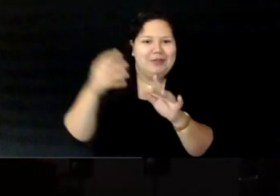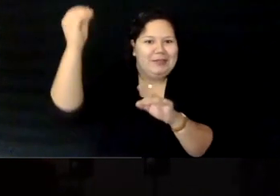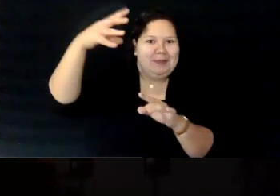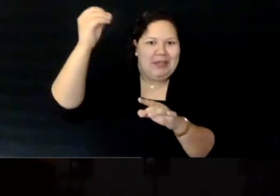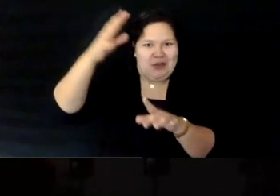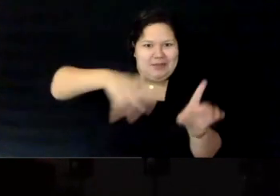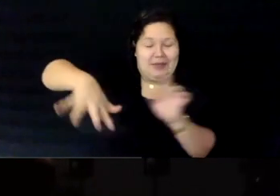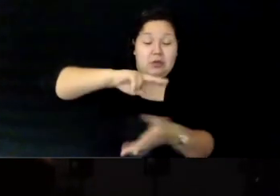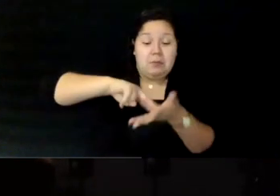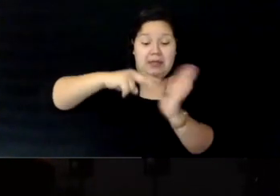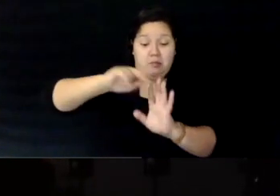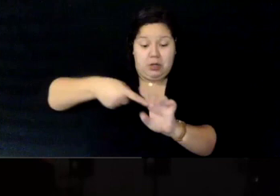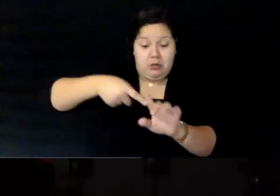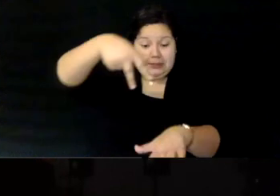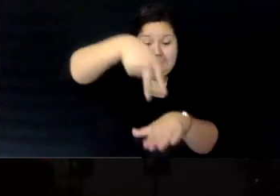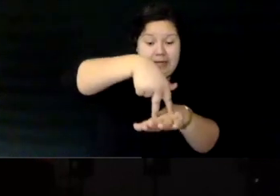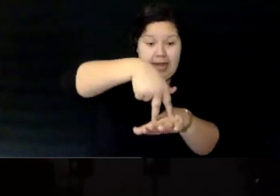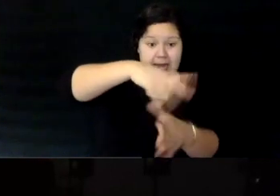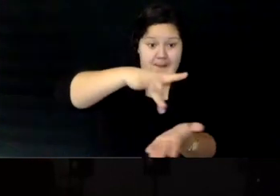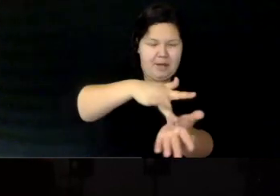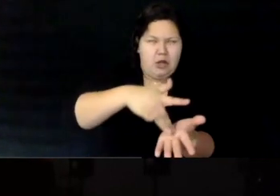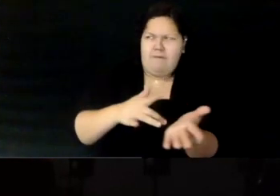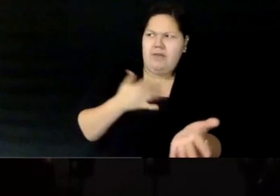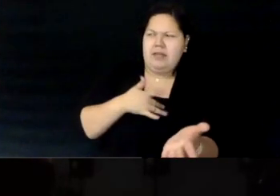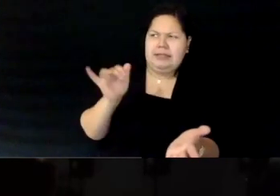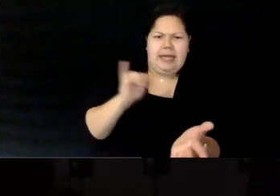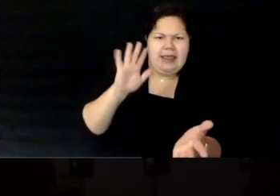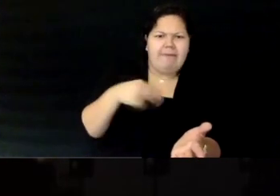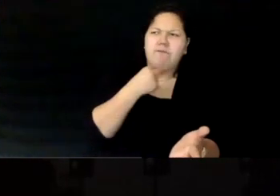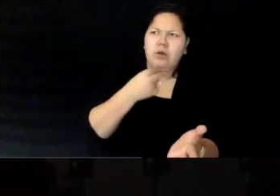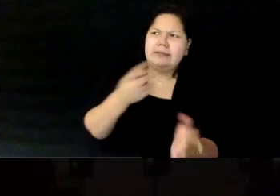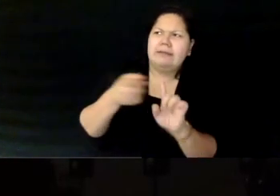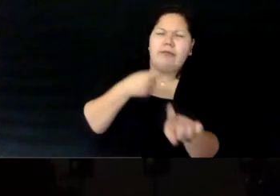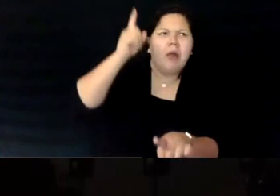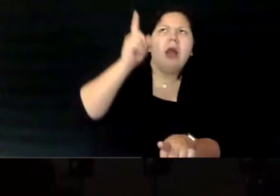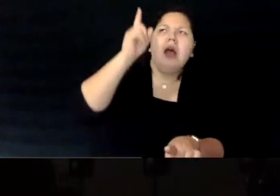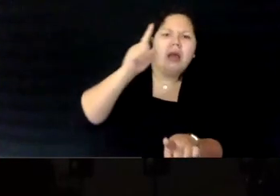you get the sensation that she's coming from above, kind of like a voice of God. And here the